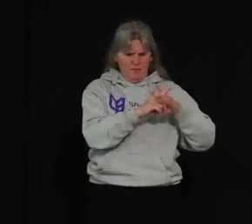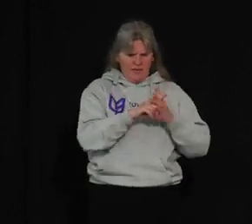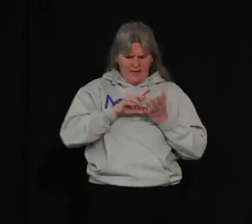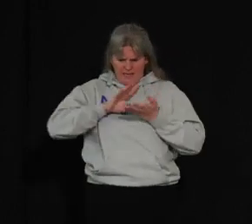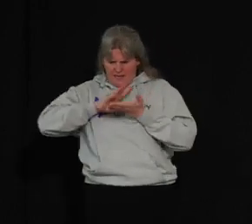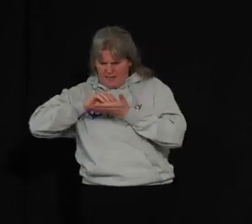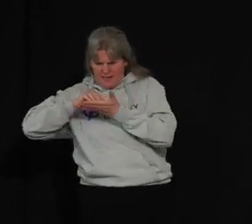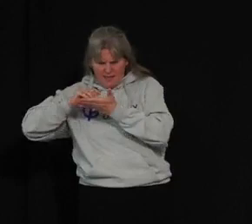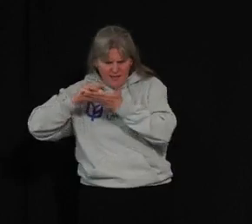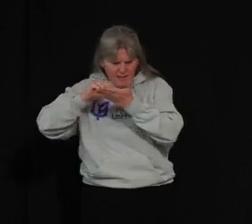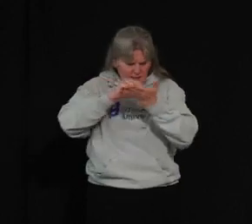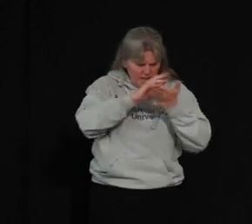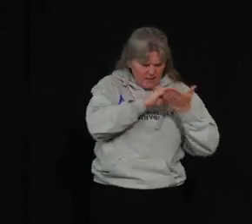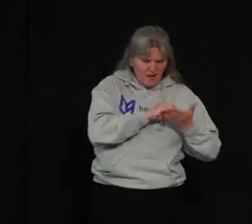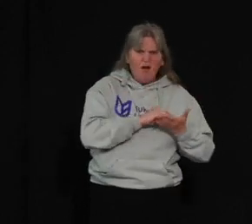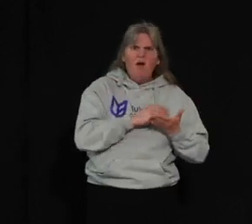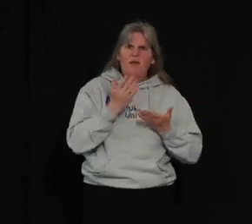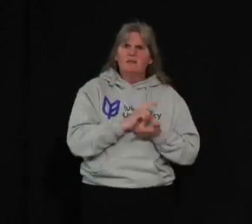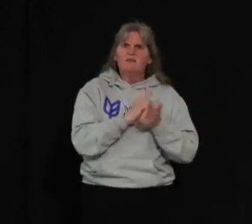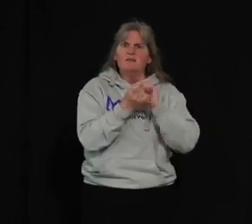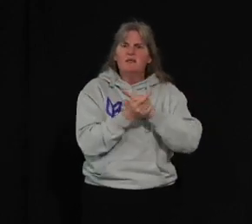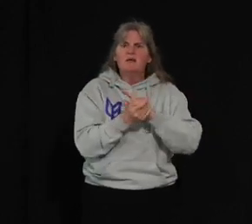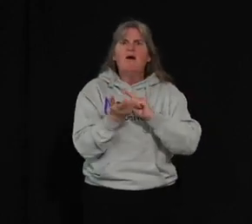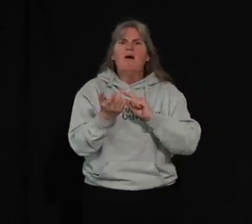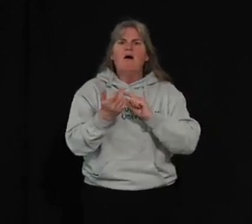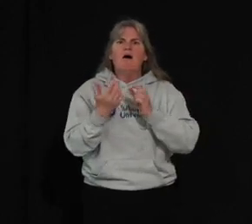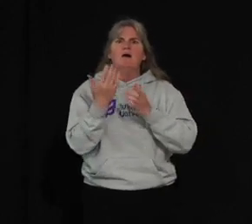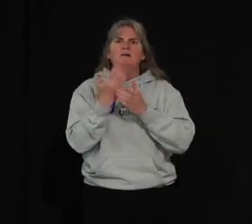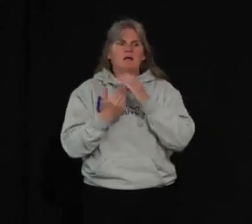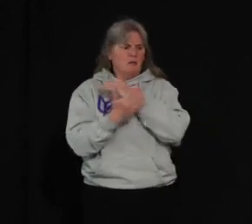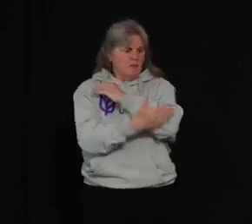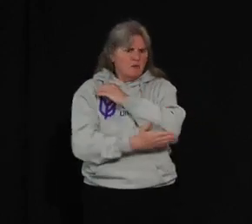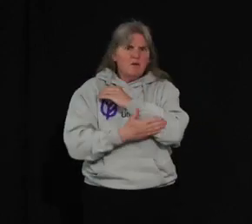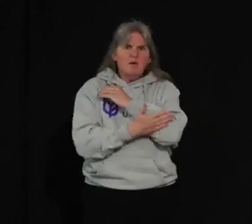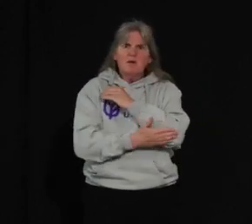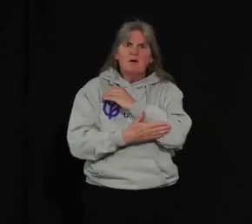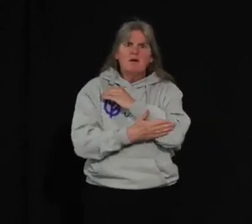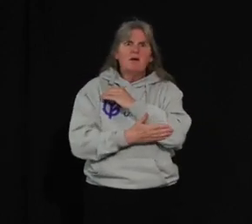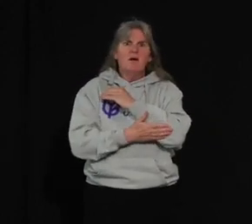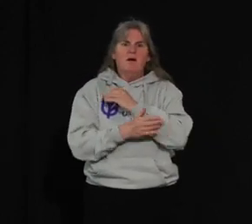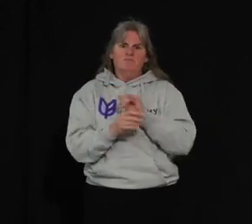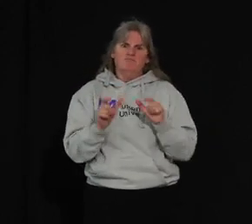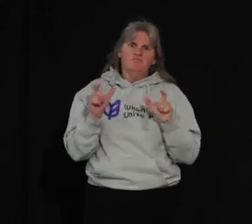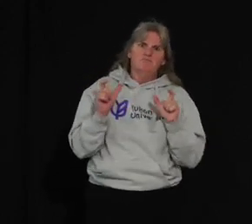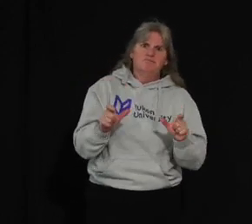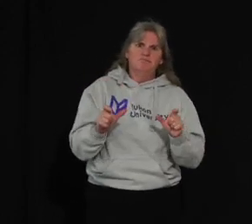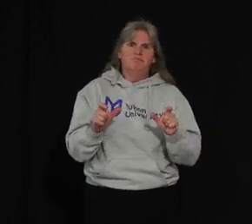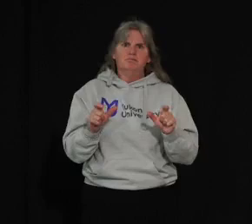We know how quickly things can change. We see countries holding onto lockdown for dear life, while